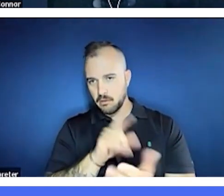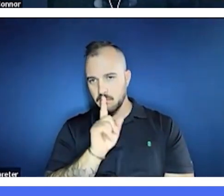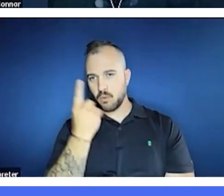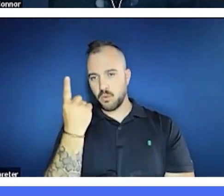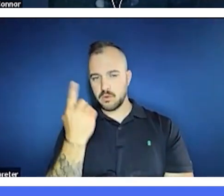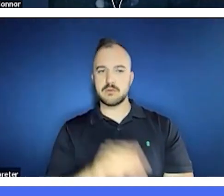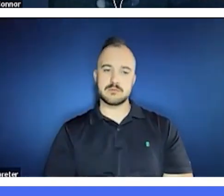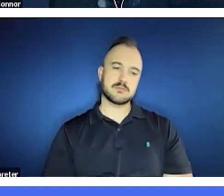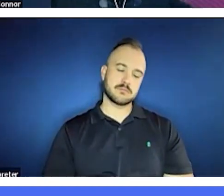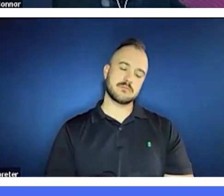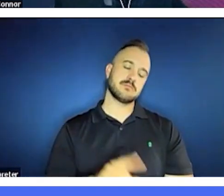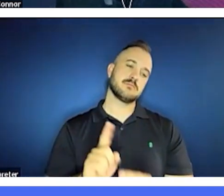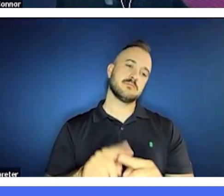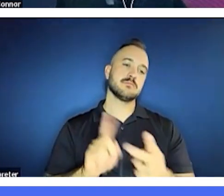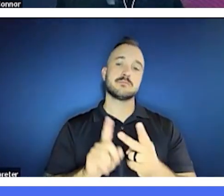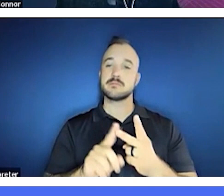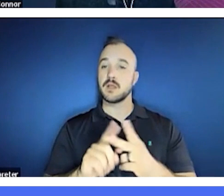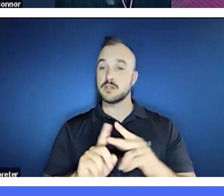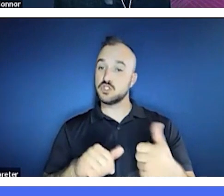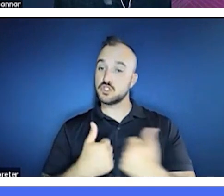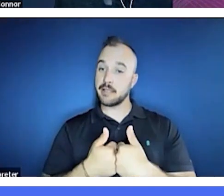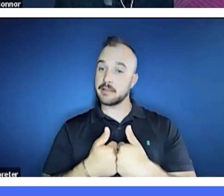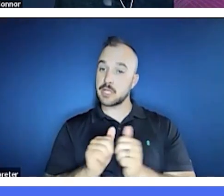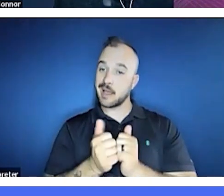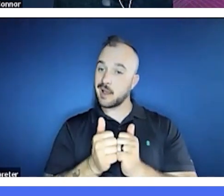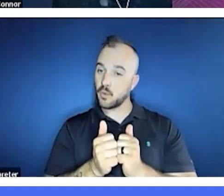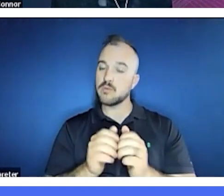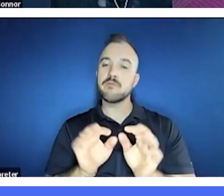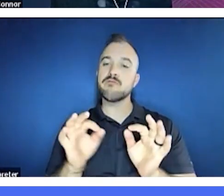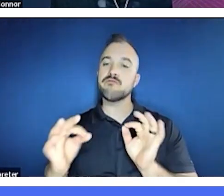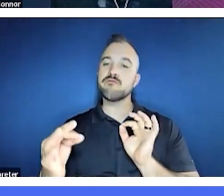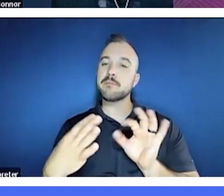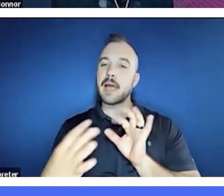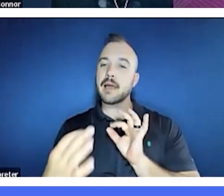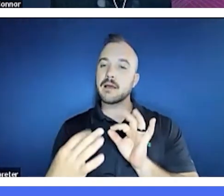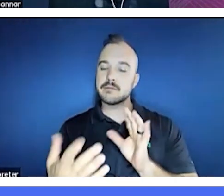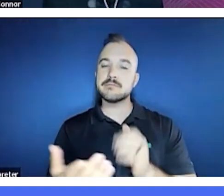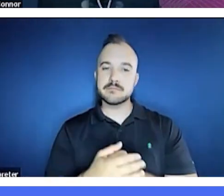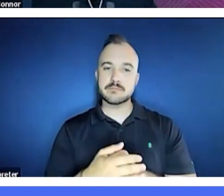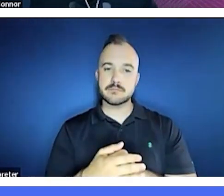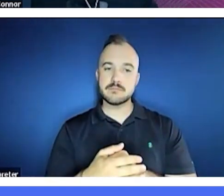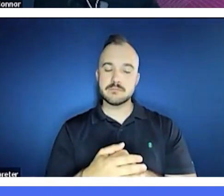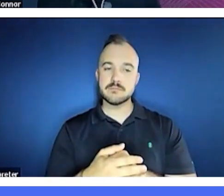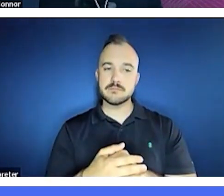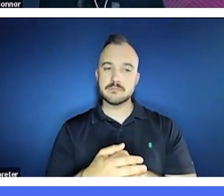So we're gonna present a challenge to the learner and then we're gonna give them some feedback about how they did in that challenge.